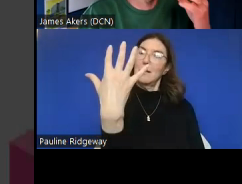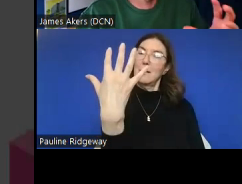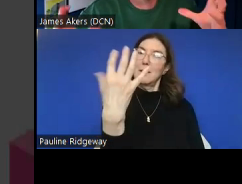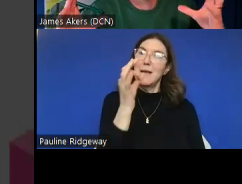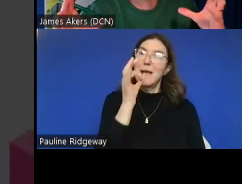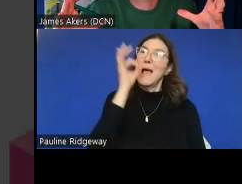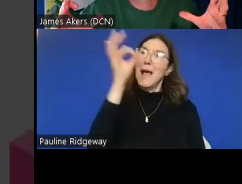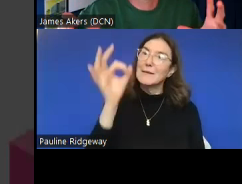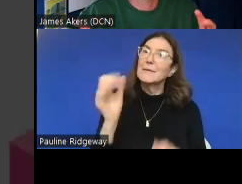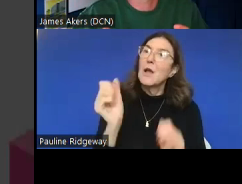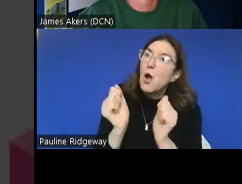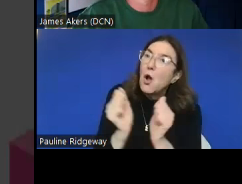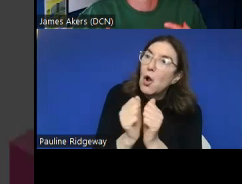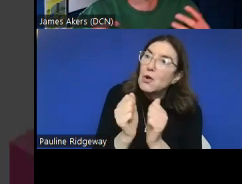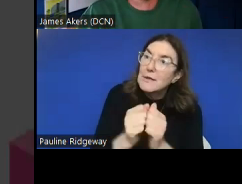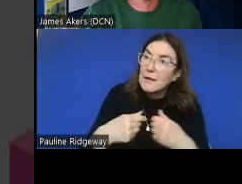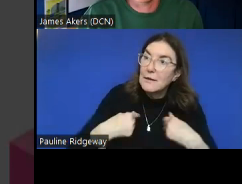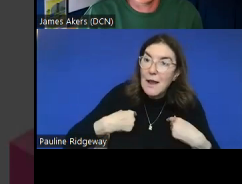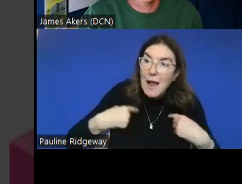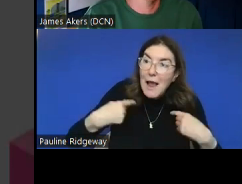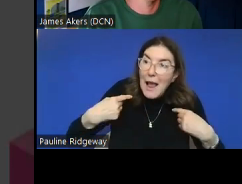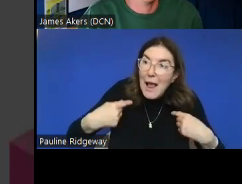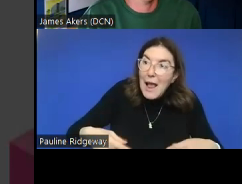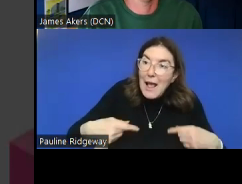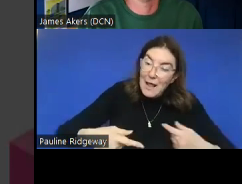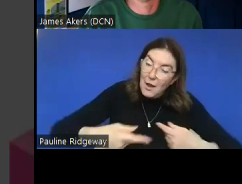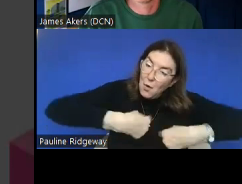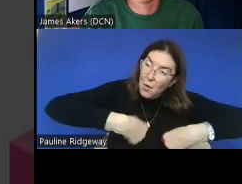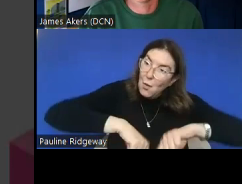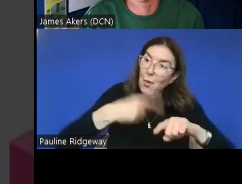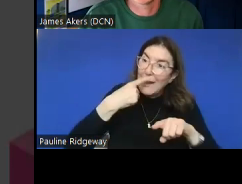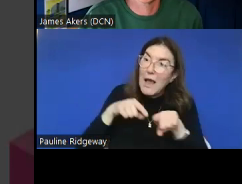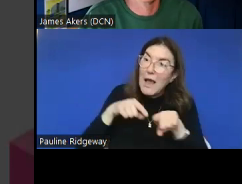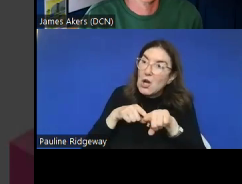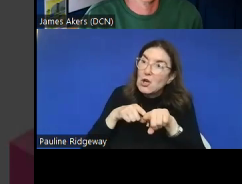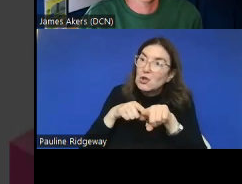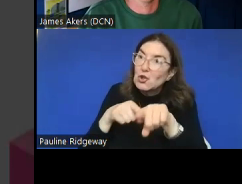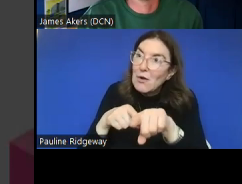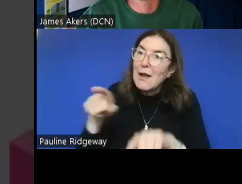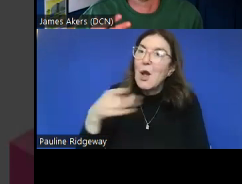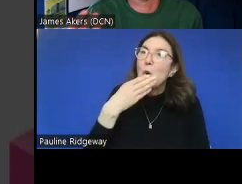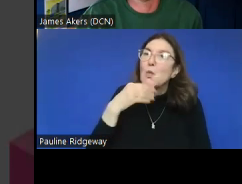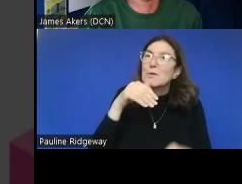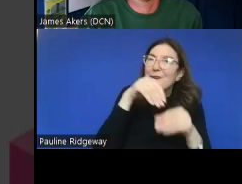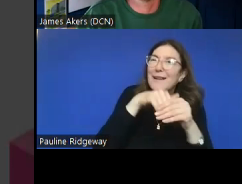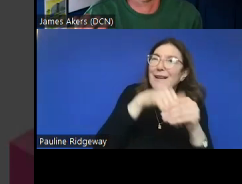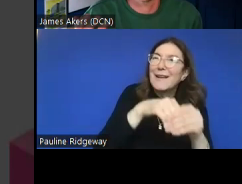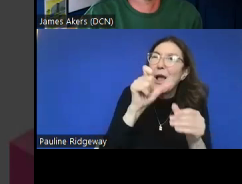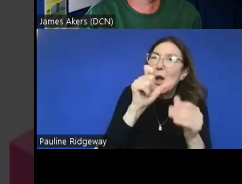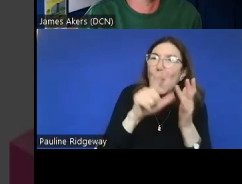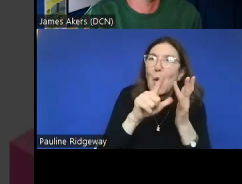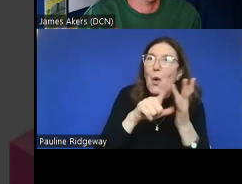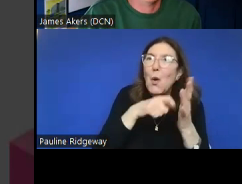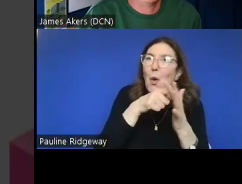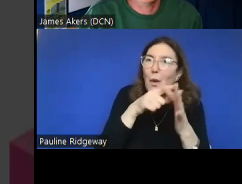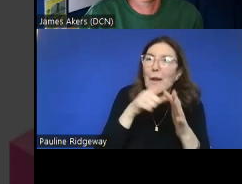A pop-up message saying, can we track you using cookies? There should be options to accept and decline,